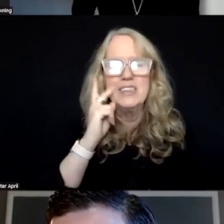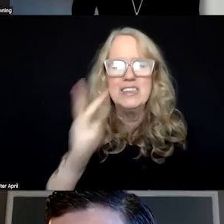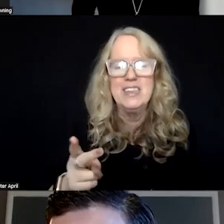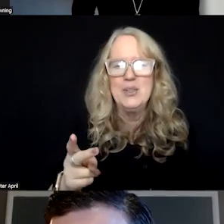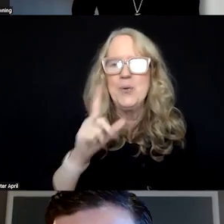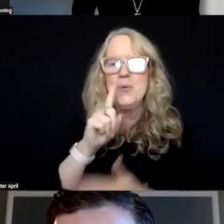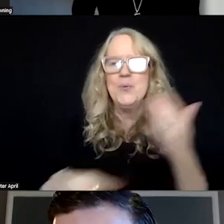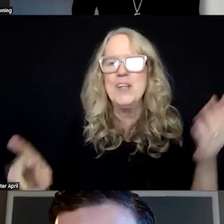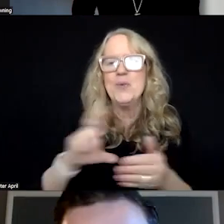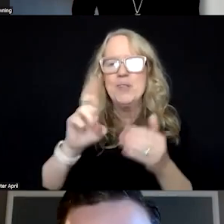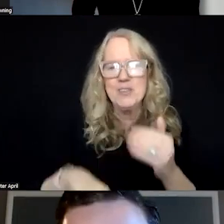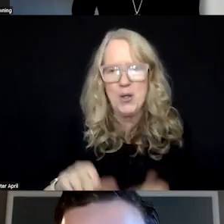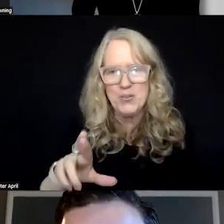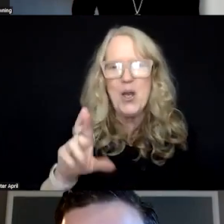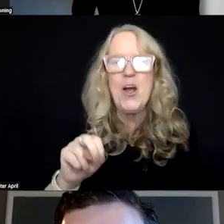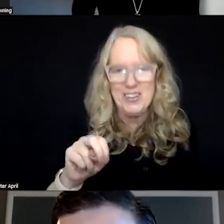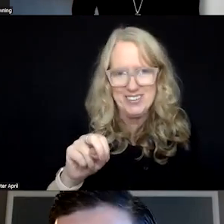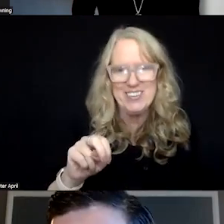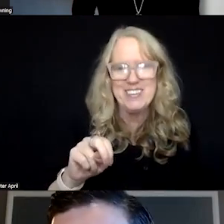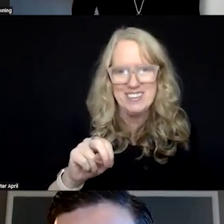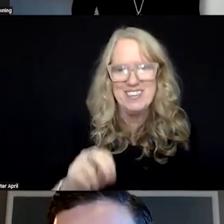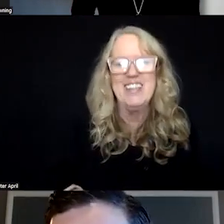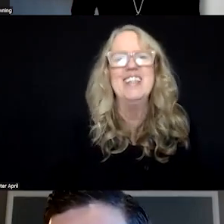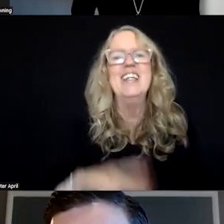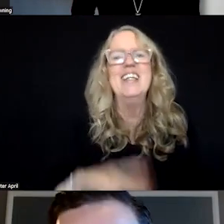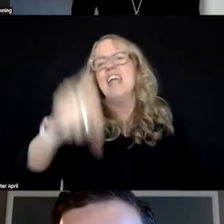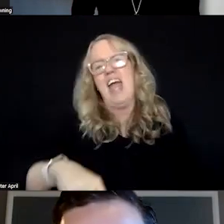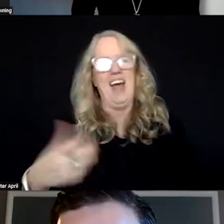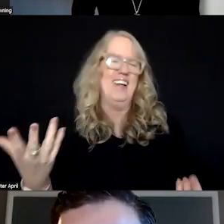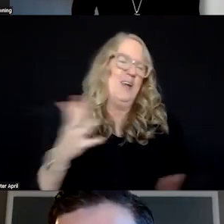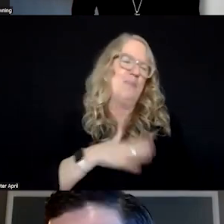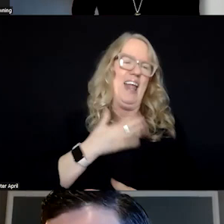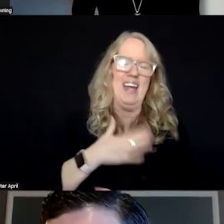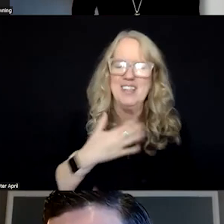THE RESULTS, BUT THEN I WILL -- YEAH. I AM GLAD. YEAH. IT IS